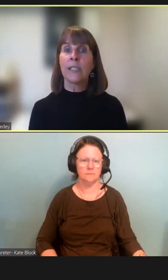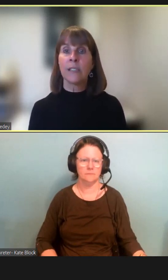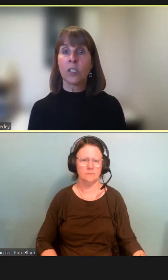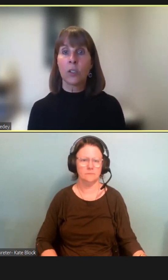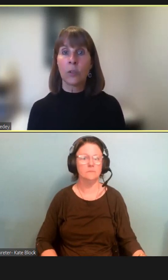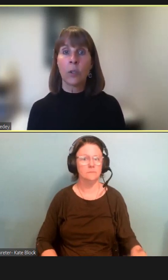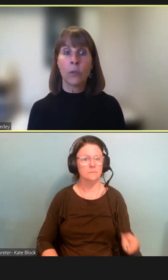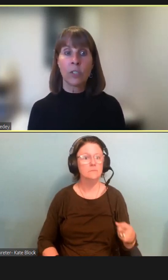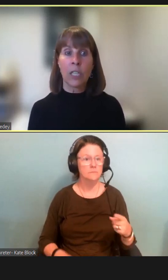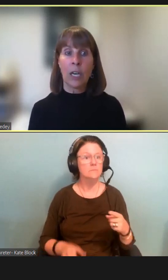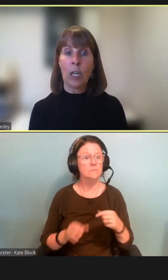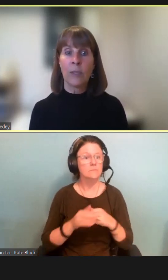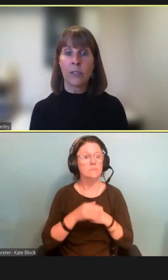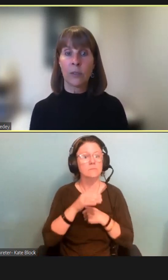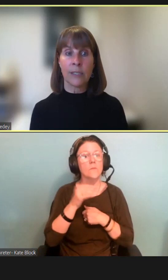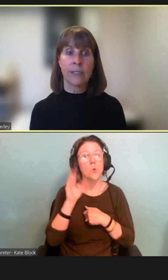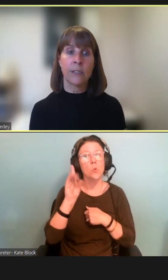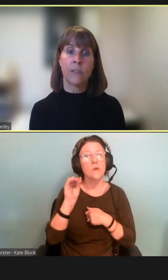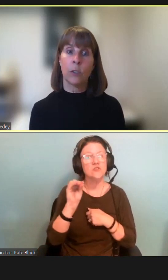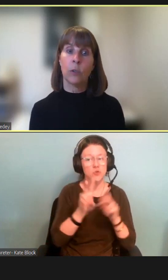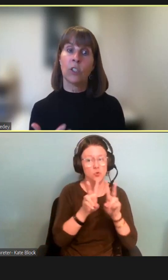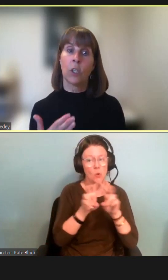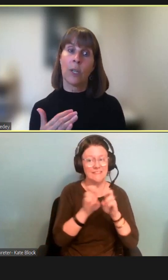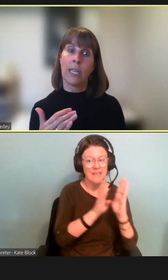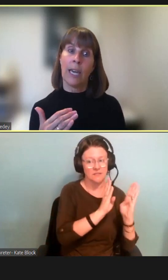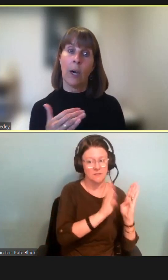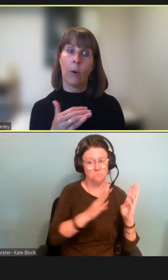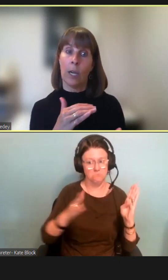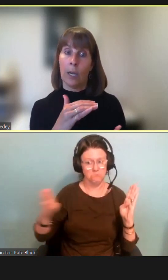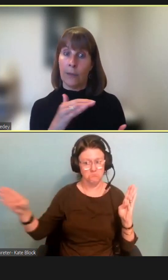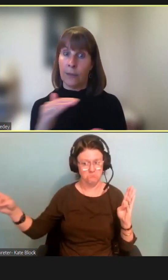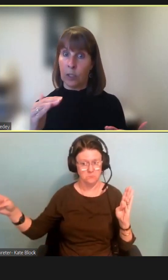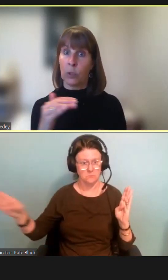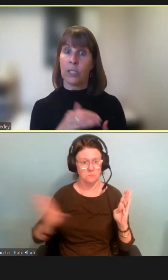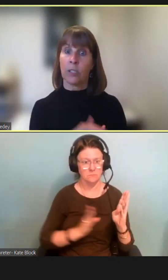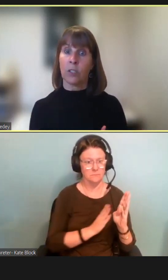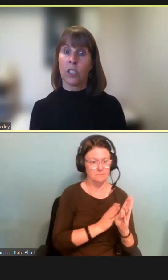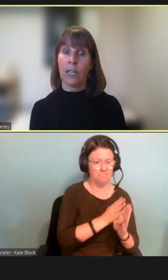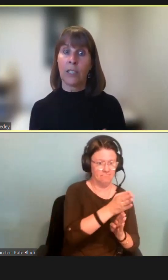children over time and so this is a view showing how this particular child has